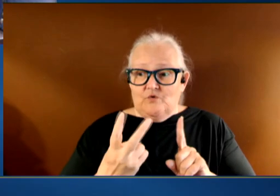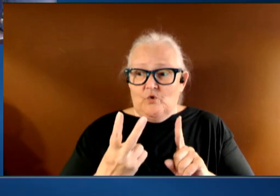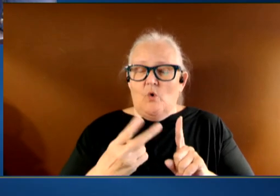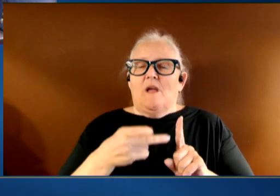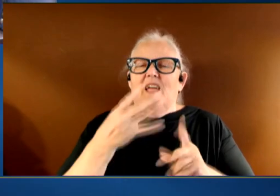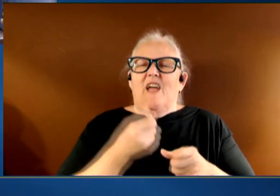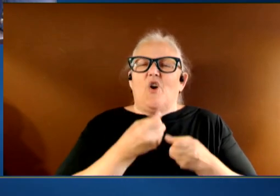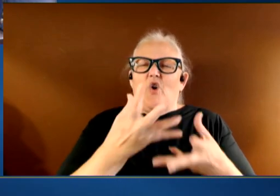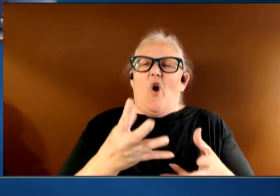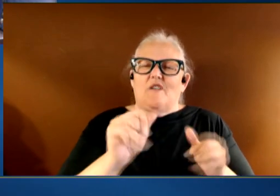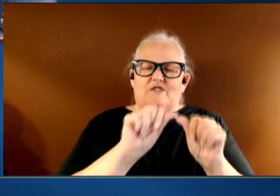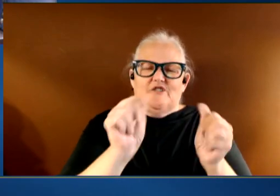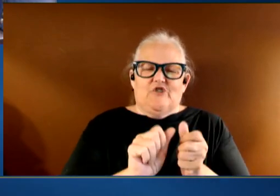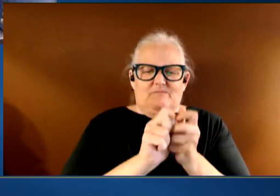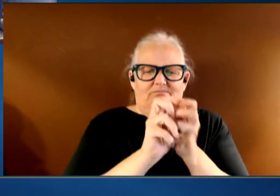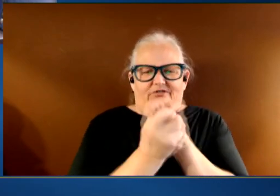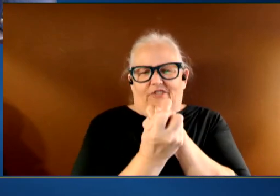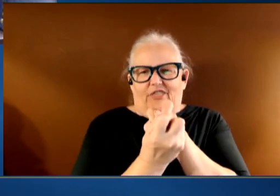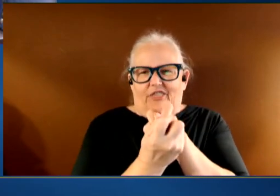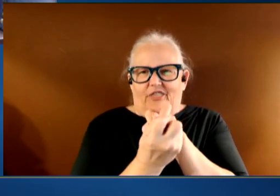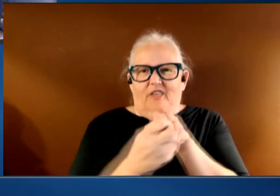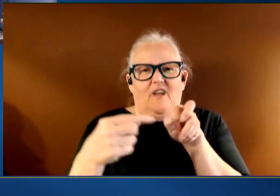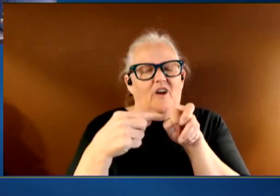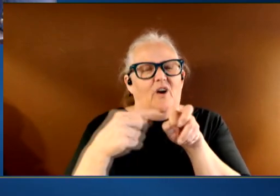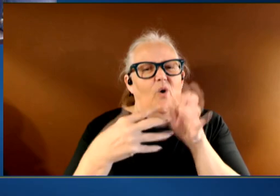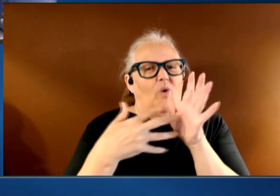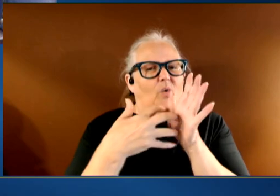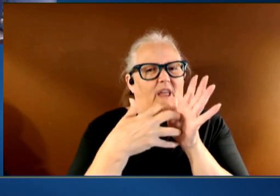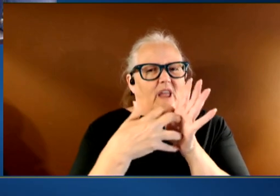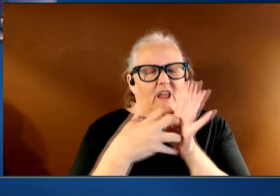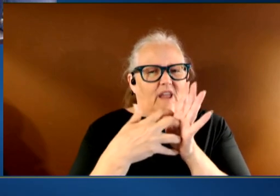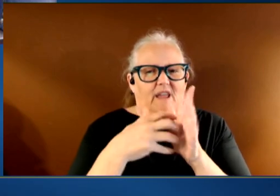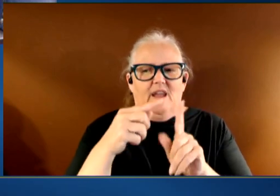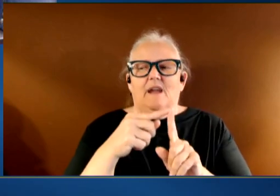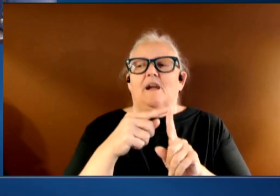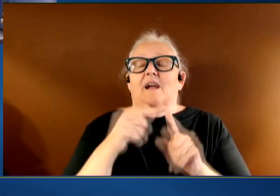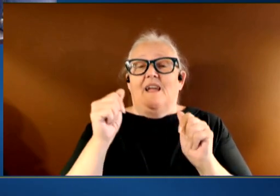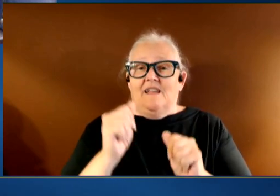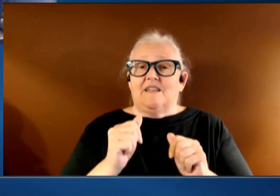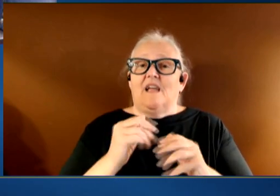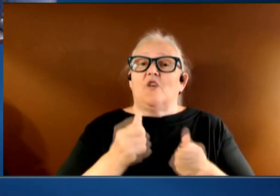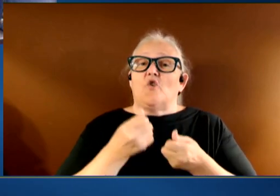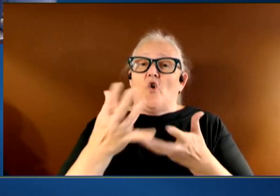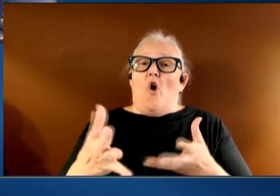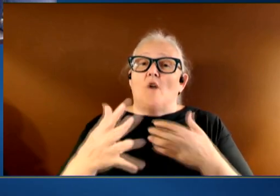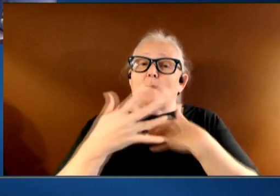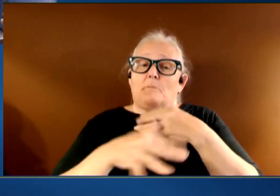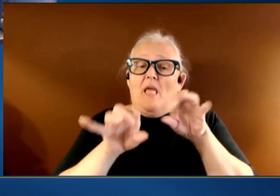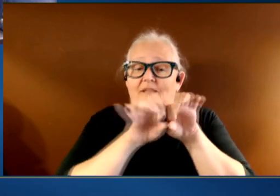is adhesive and fragile, and it causes blockage in the blood vessels and the destruction of the cell.